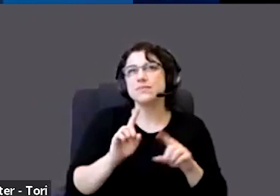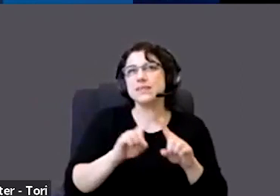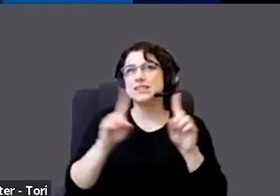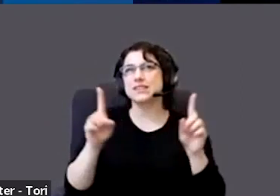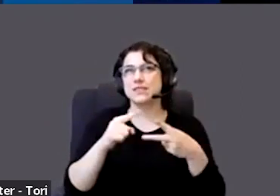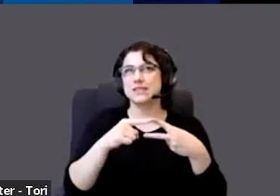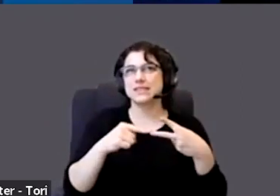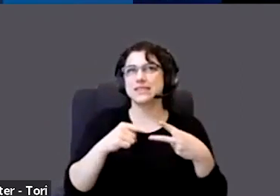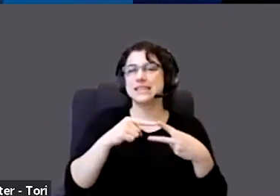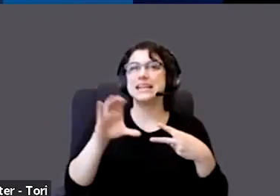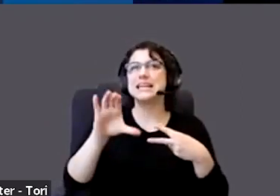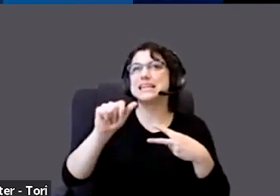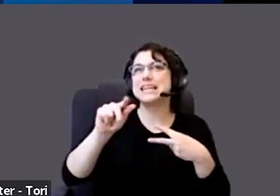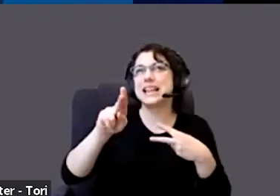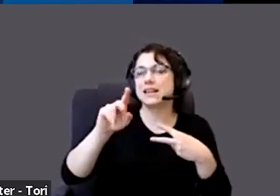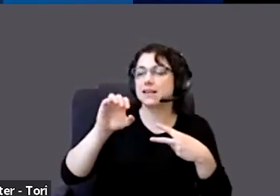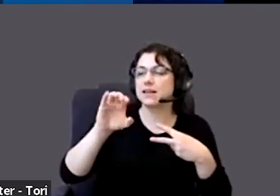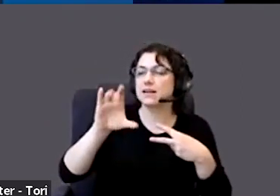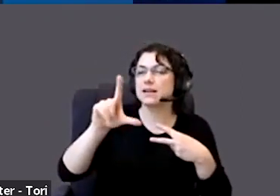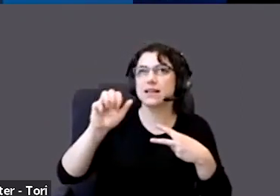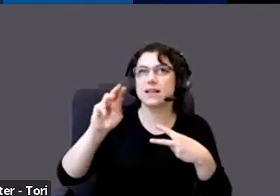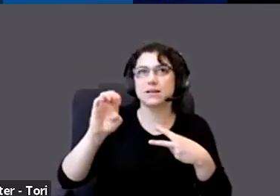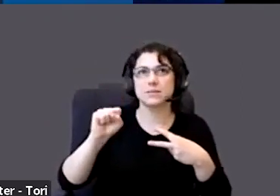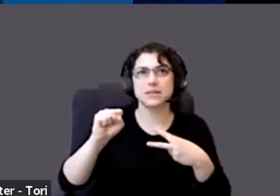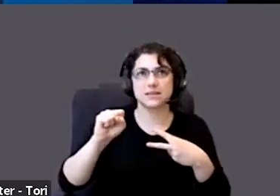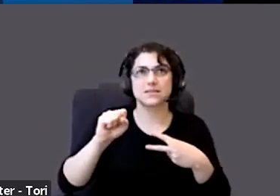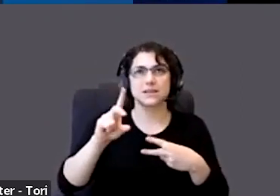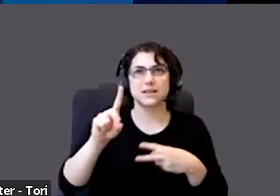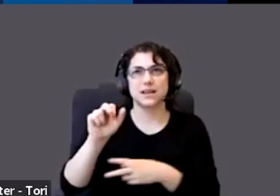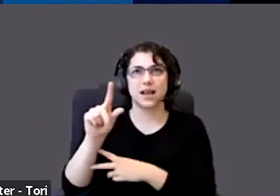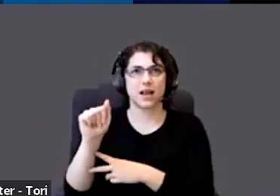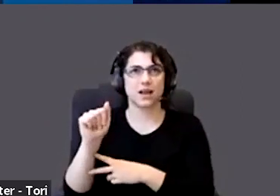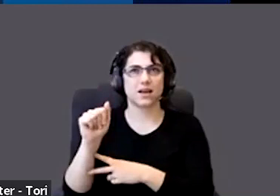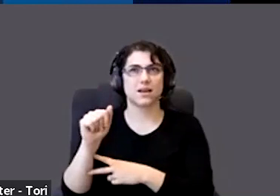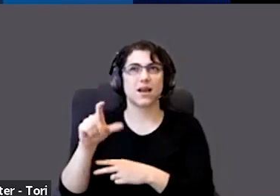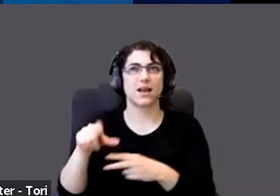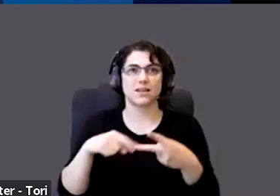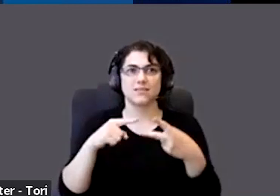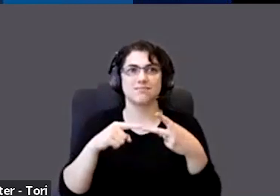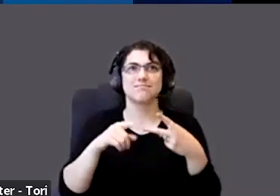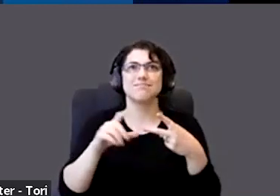and the data that was captured in the electronic health record, which is used to medical encounters. The case reporting data